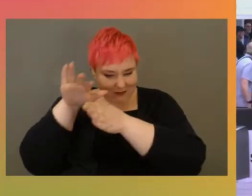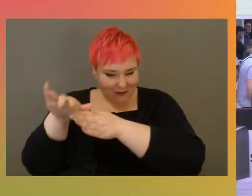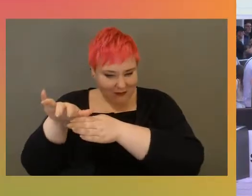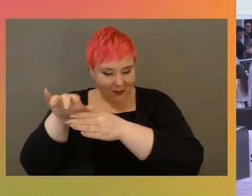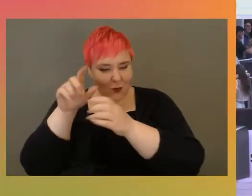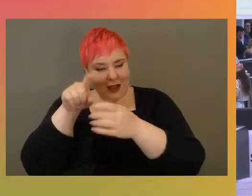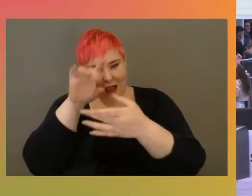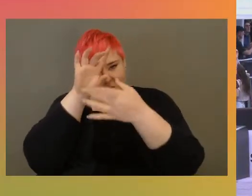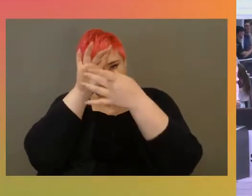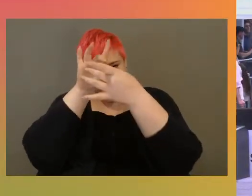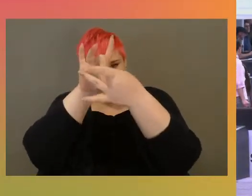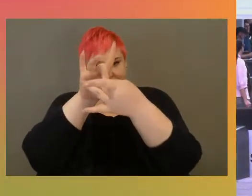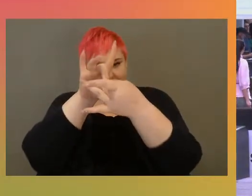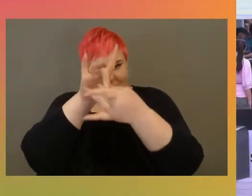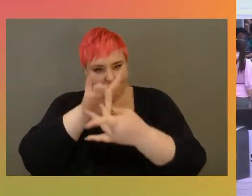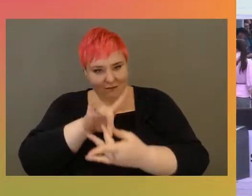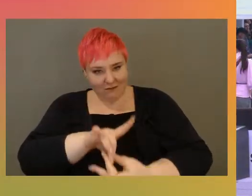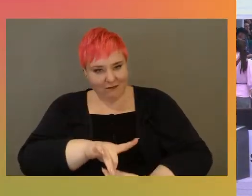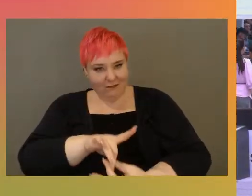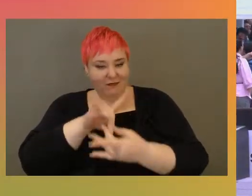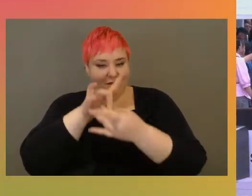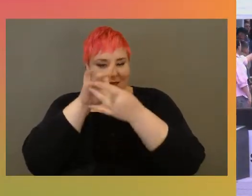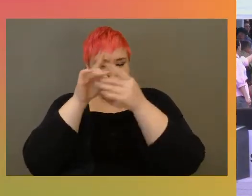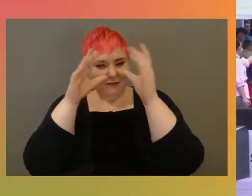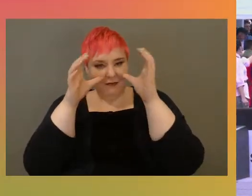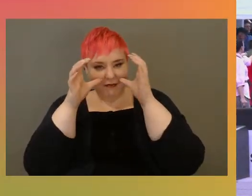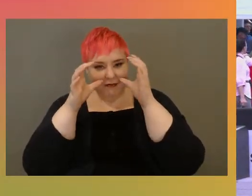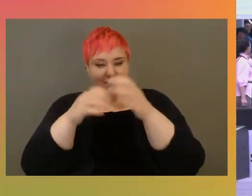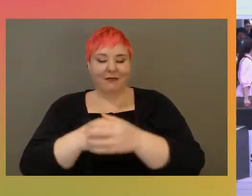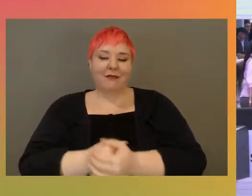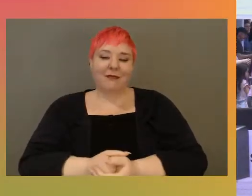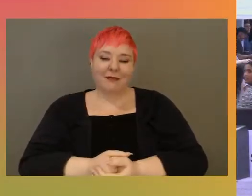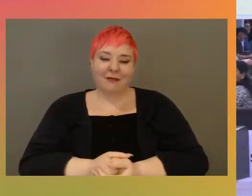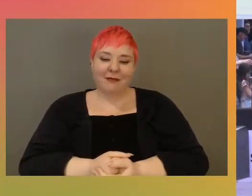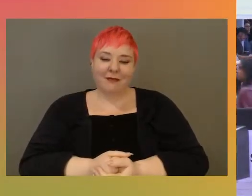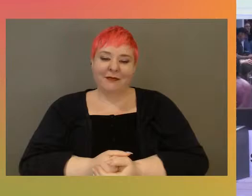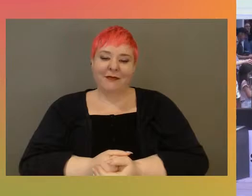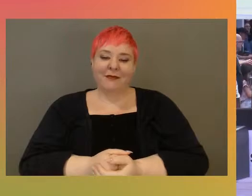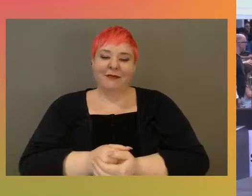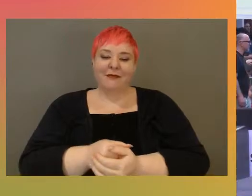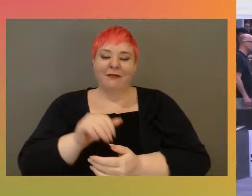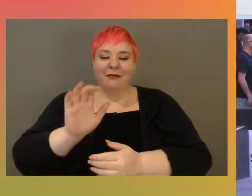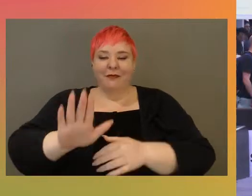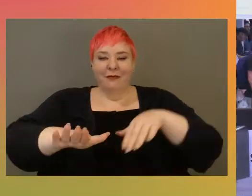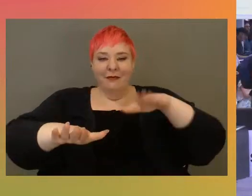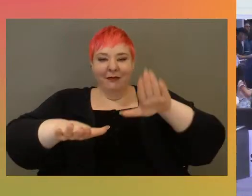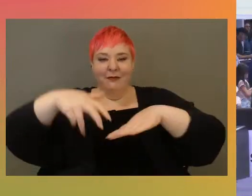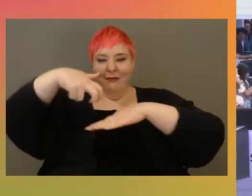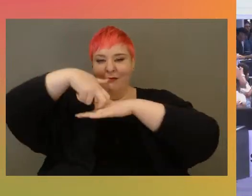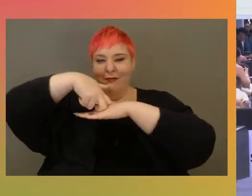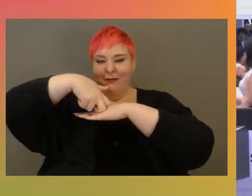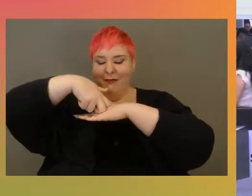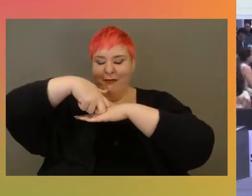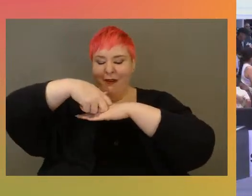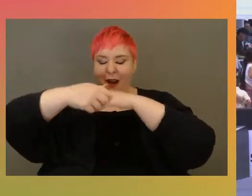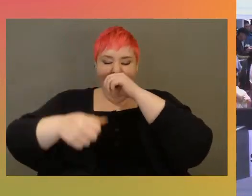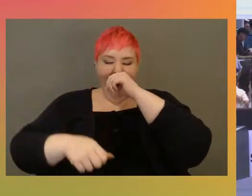YOU CAN'T LISTEN DEEPLY IF YOU ARE COMING WITH ALL OF YOUR OWN AGENDA. UNLESS YOU CAN LEARN TO LISTEN DEEPLY, THEN WE DON'T HAVE THAT CONNECTION THAT WE ARE ALL